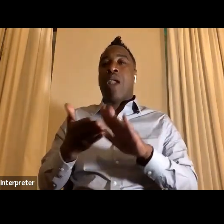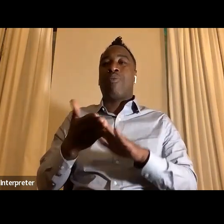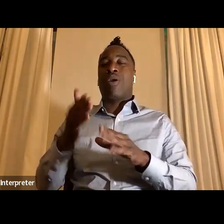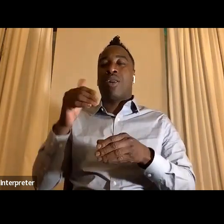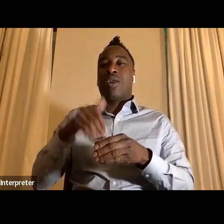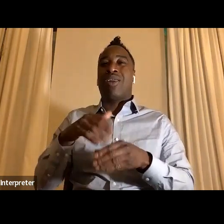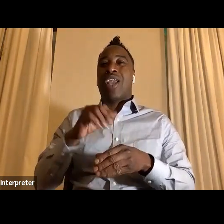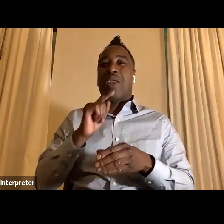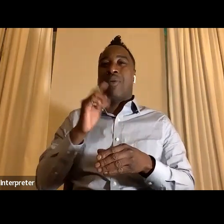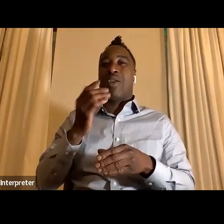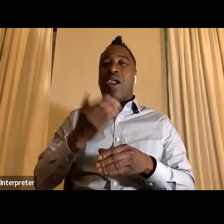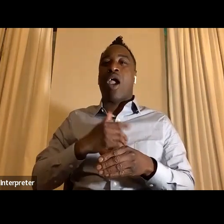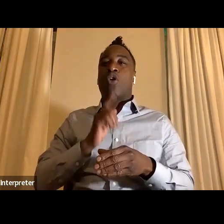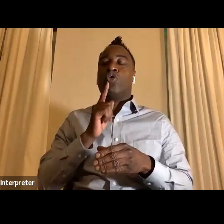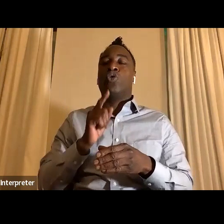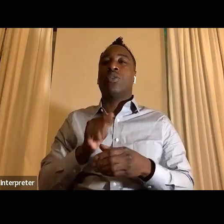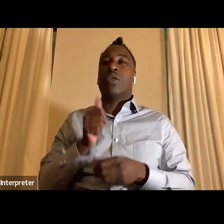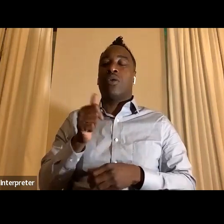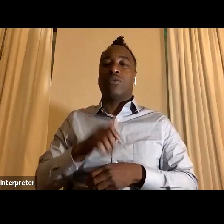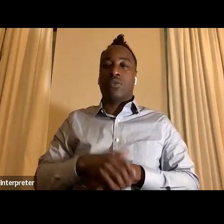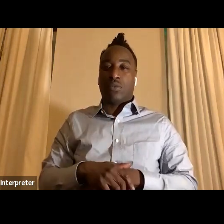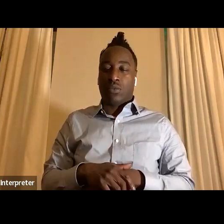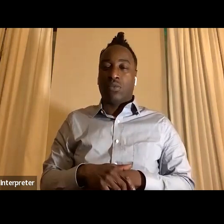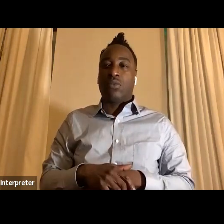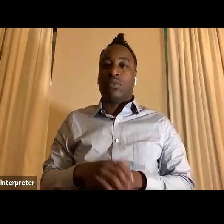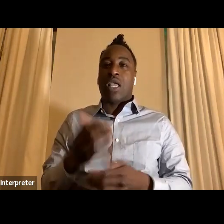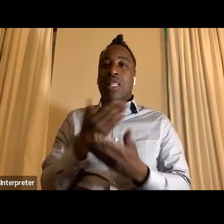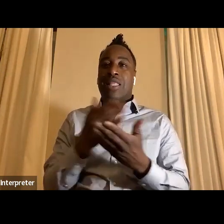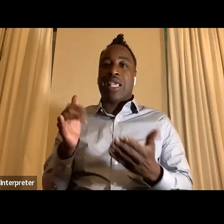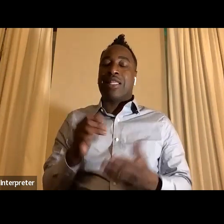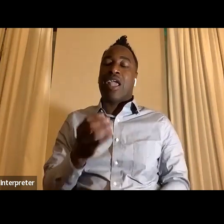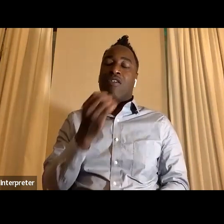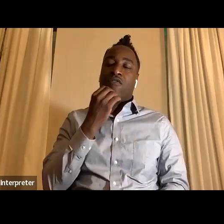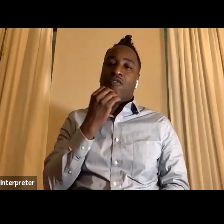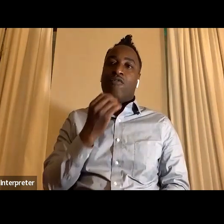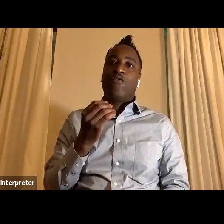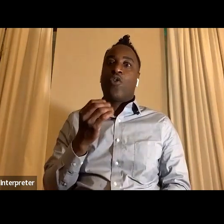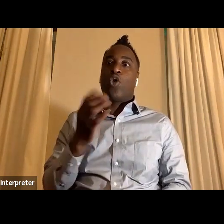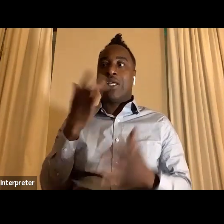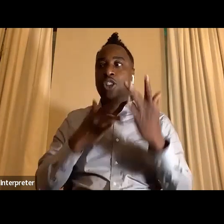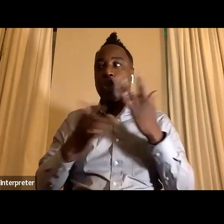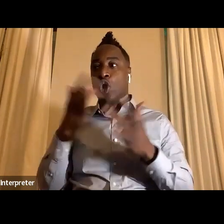Then it's things like food insecurity, redlining,